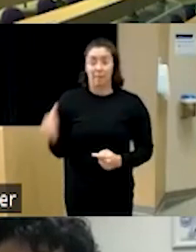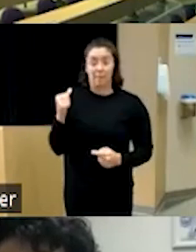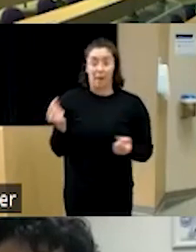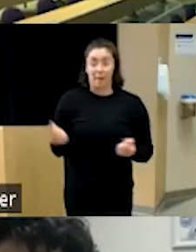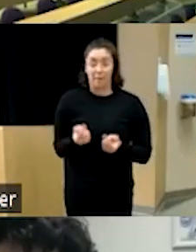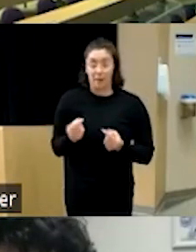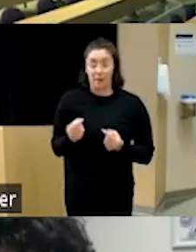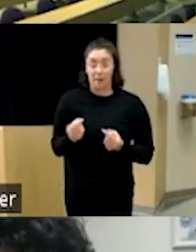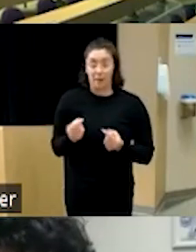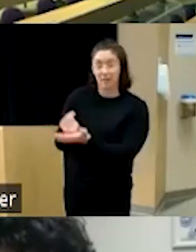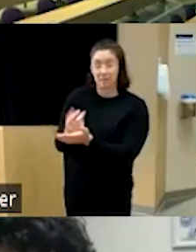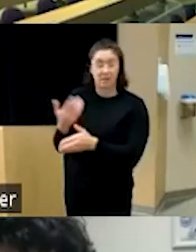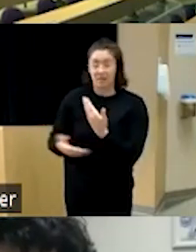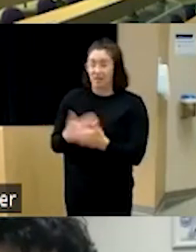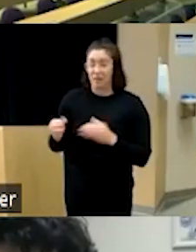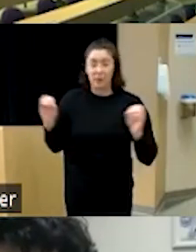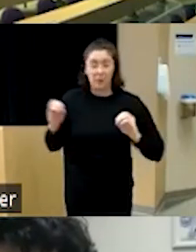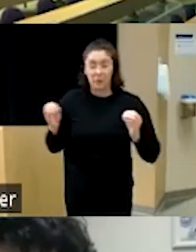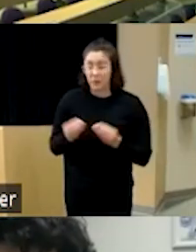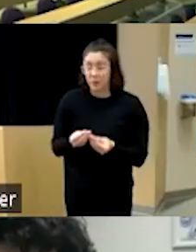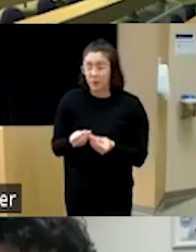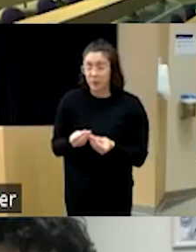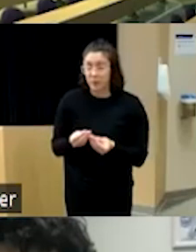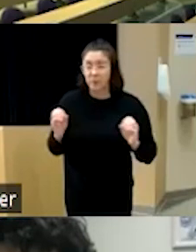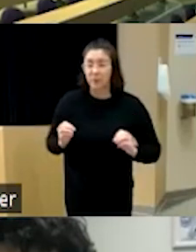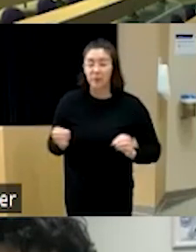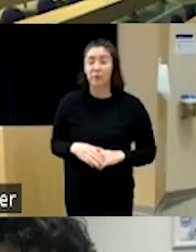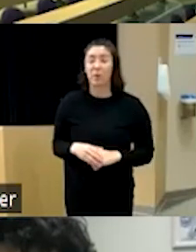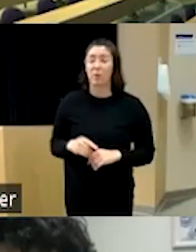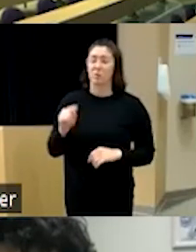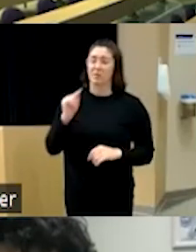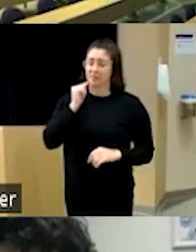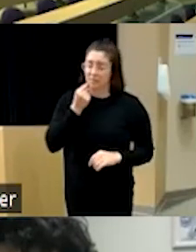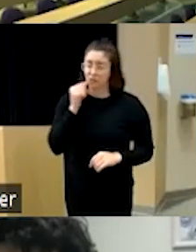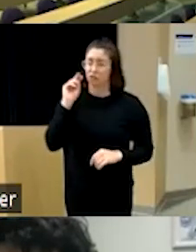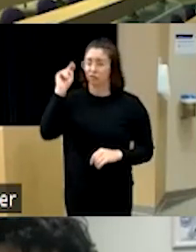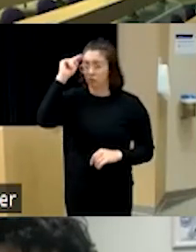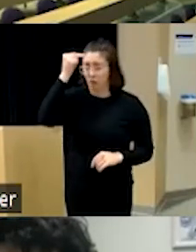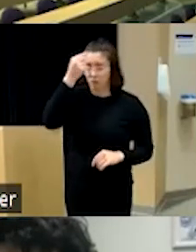things don't go away or you have a serious um neurological some some neurological Clues